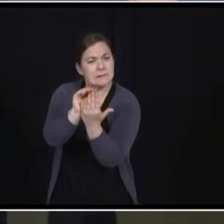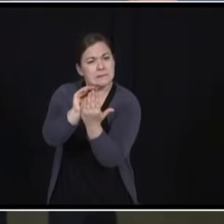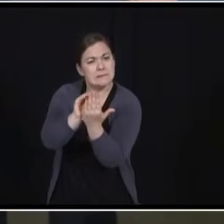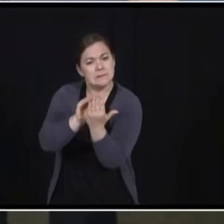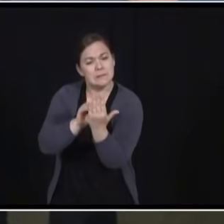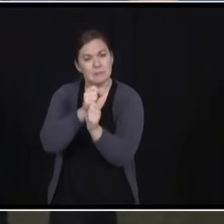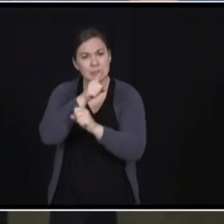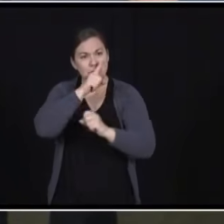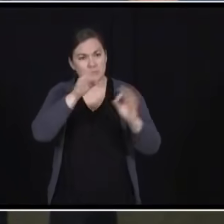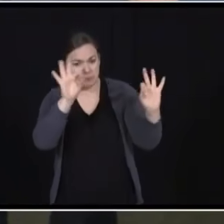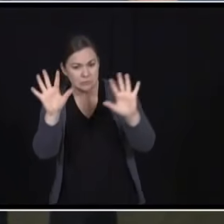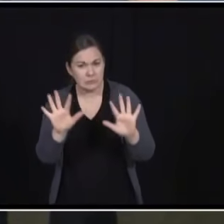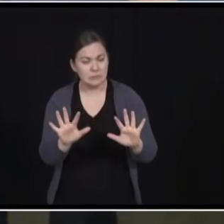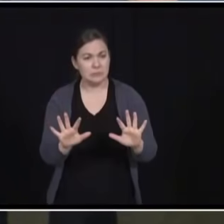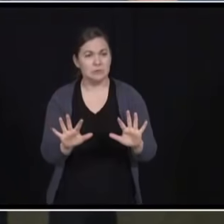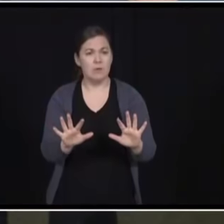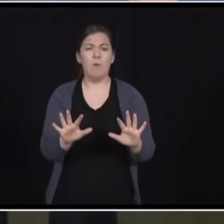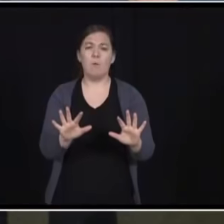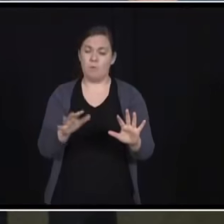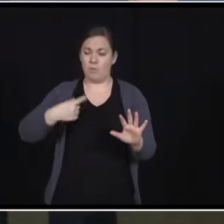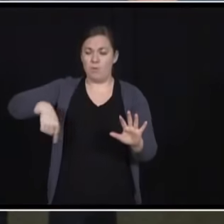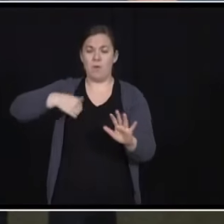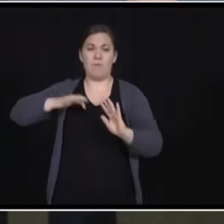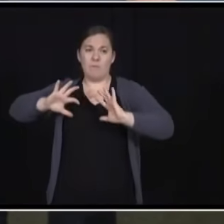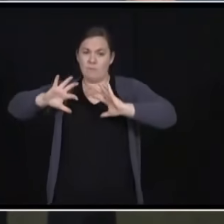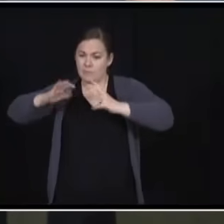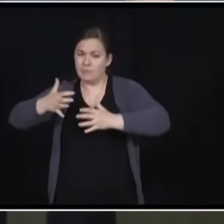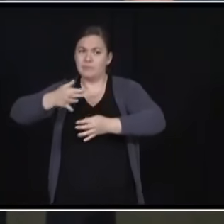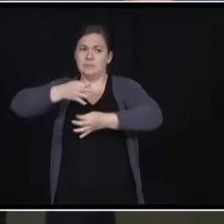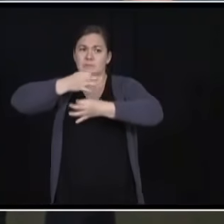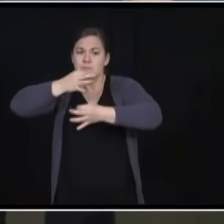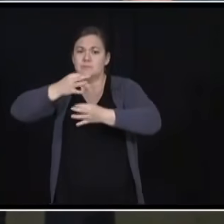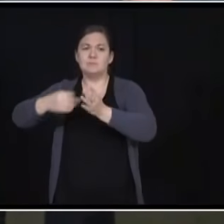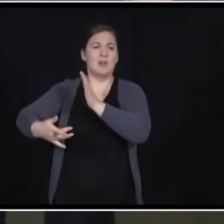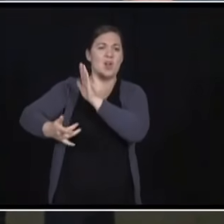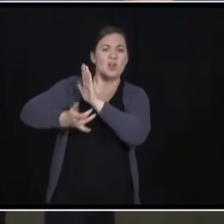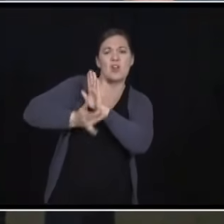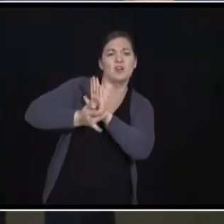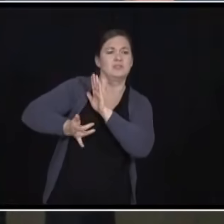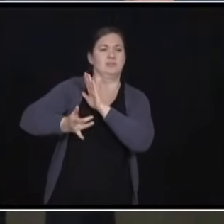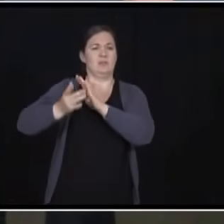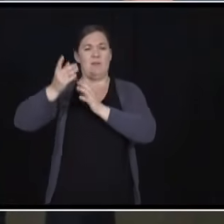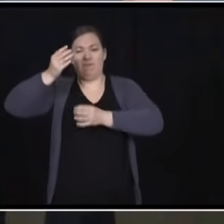There is going to be a need to have very, very detailed, very precise clinical records.